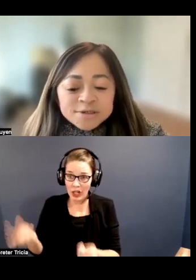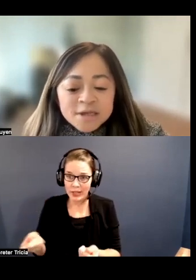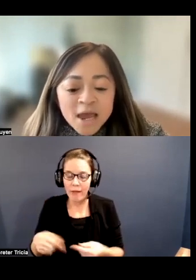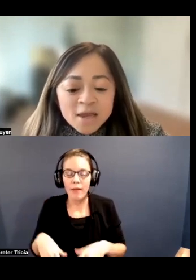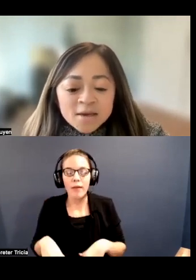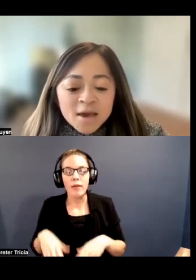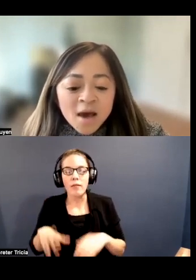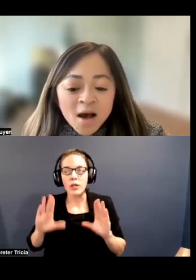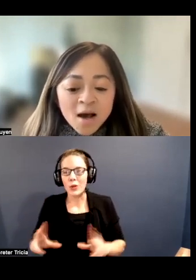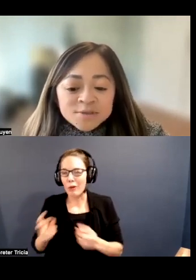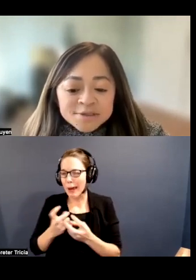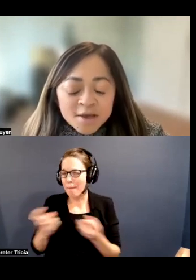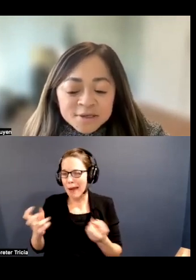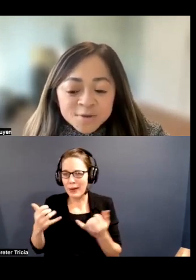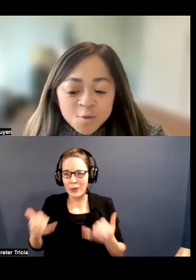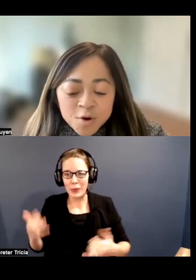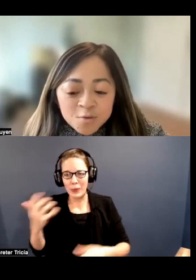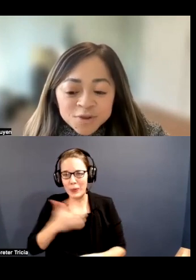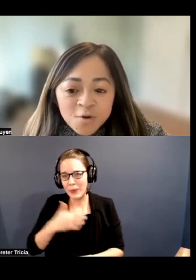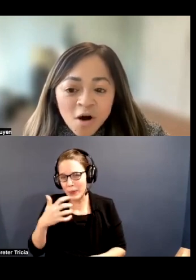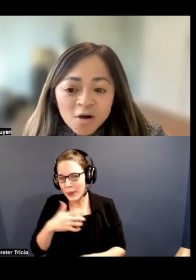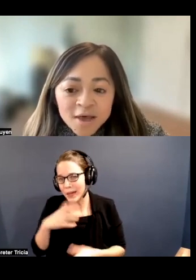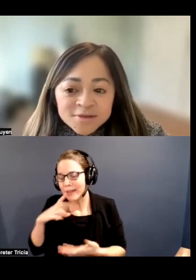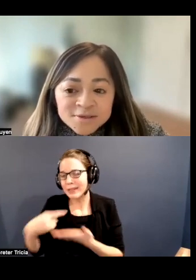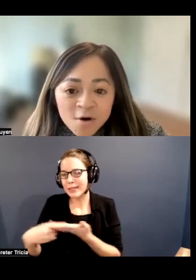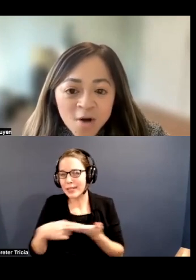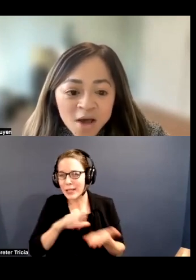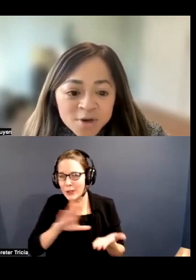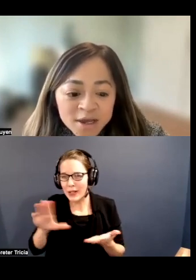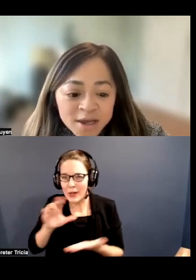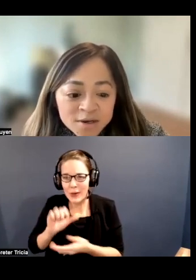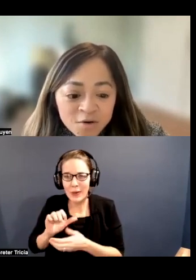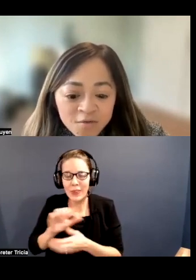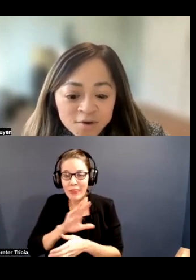today discussing their work with you all. And so I'm going to hand it over